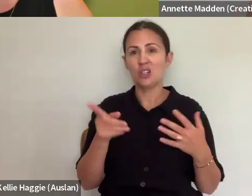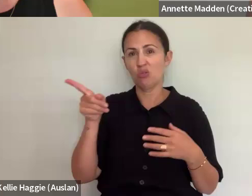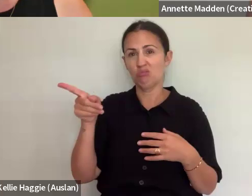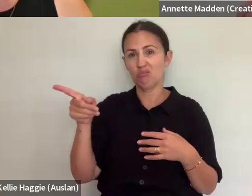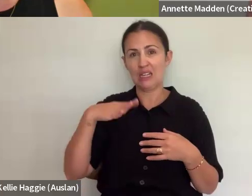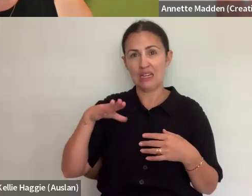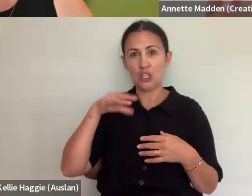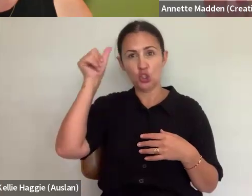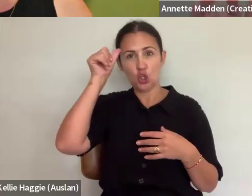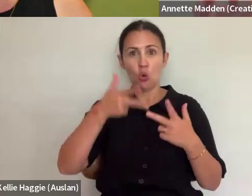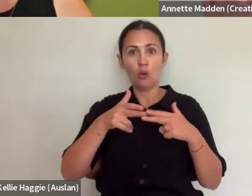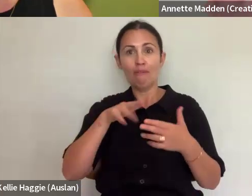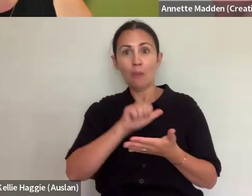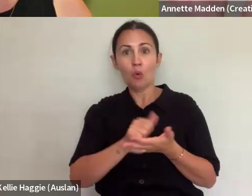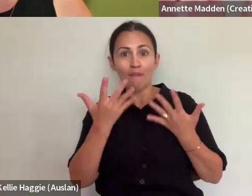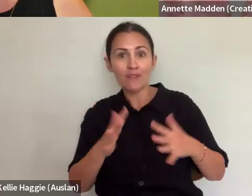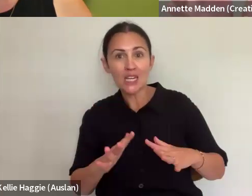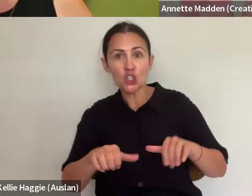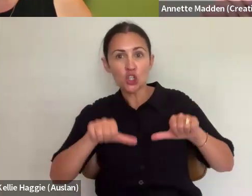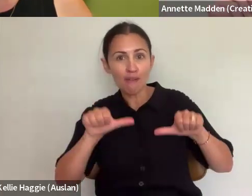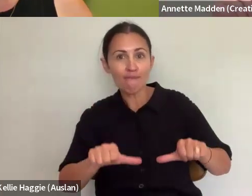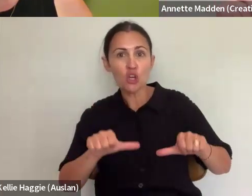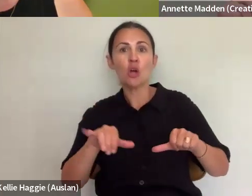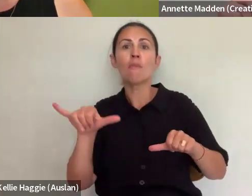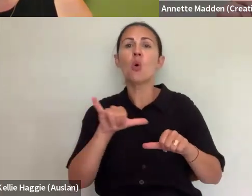. And I guess it's about being able to determine